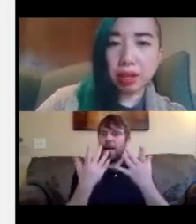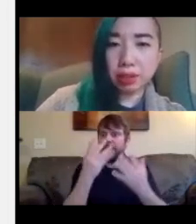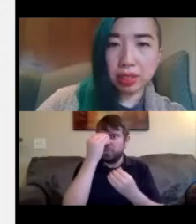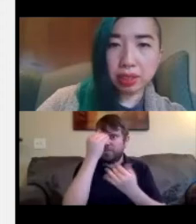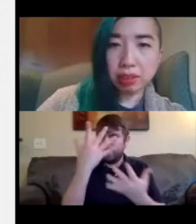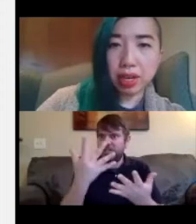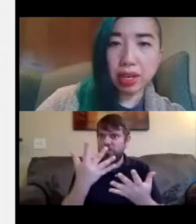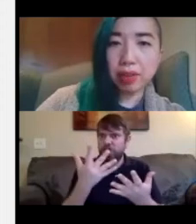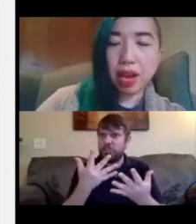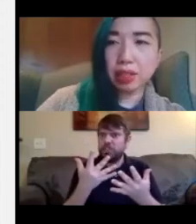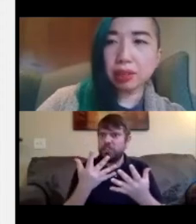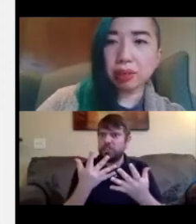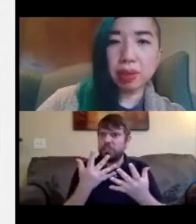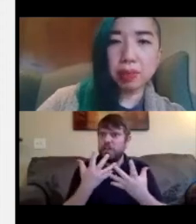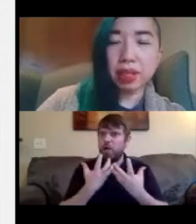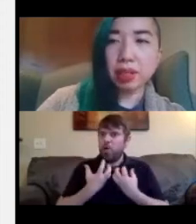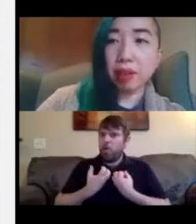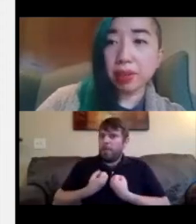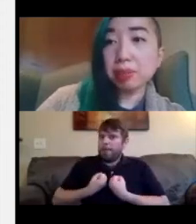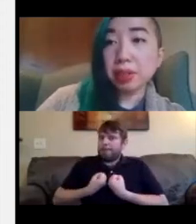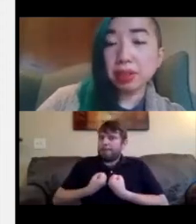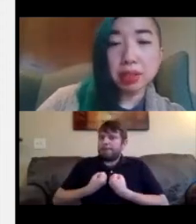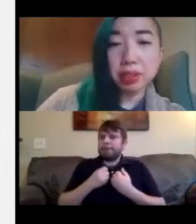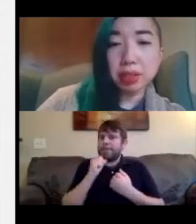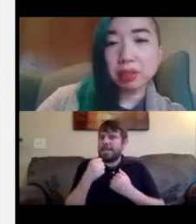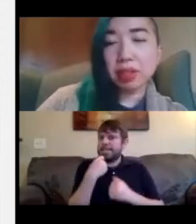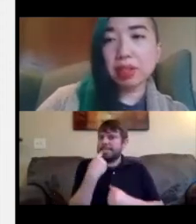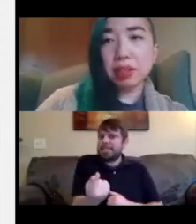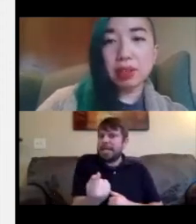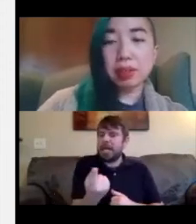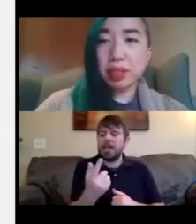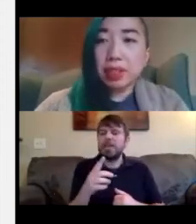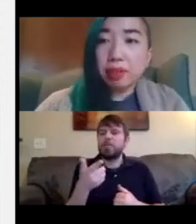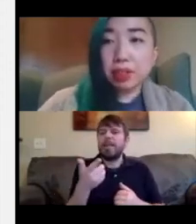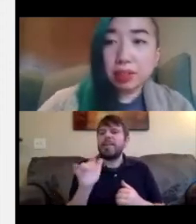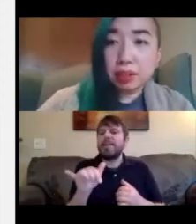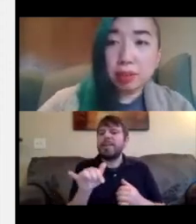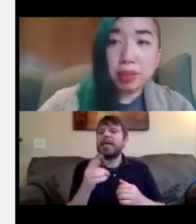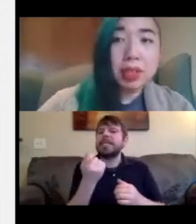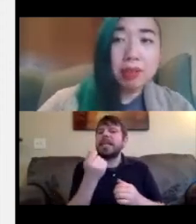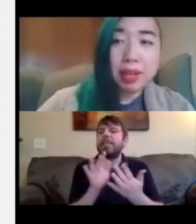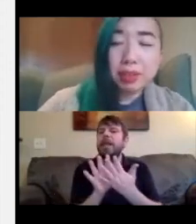here, even as something heavy is being alluded to. Something as heavy as--when you say "violence"